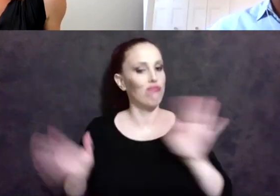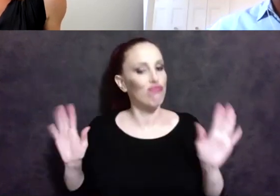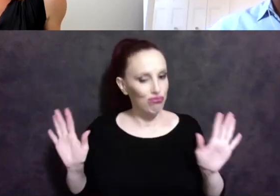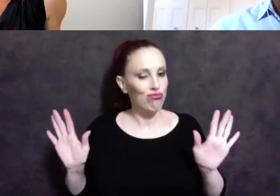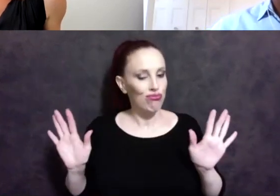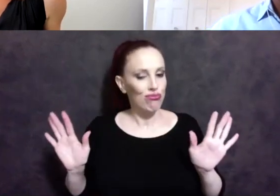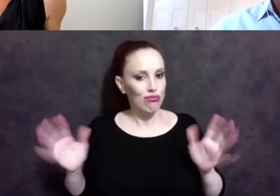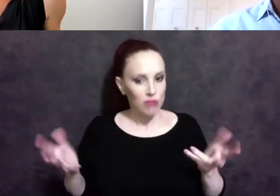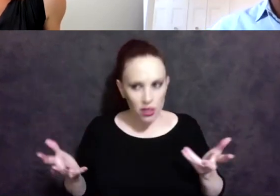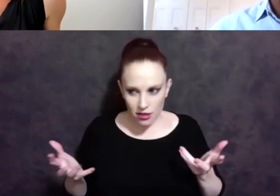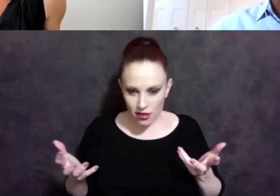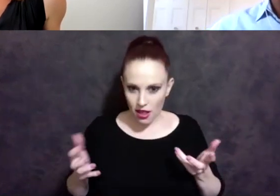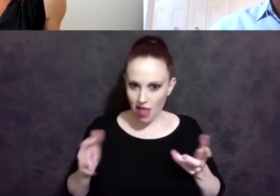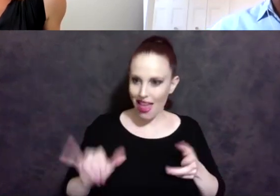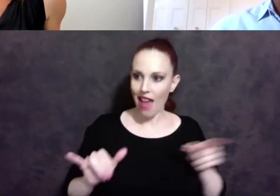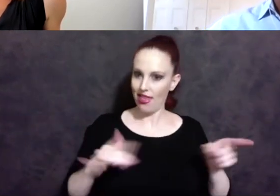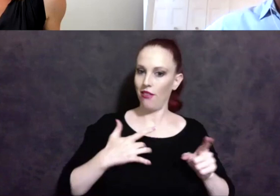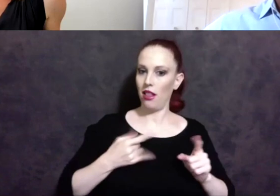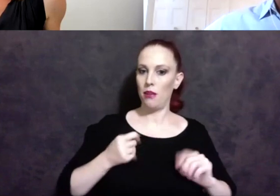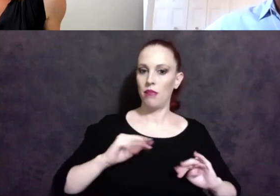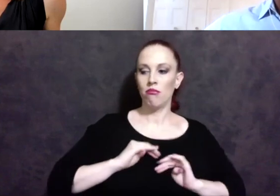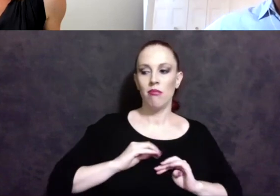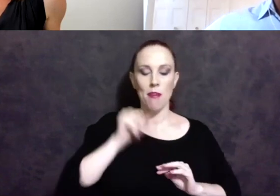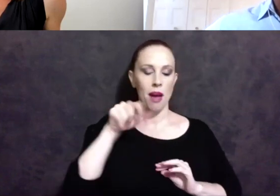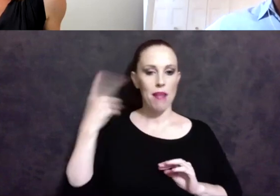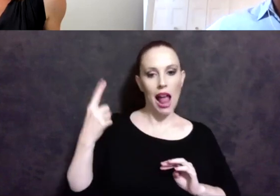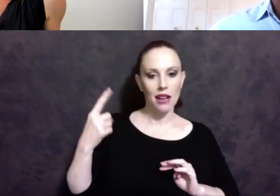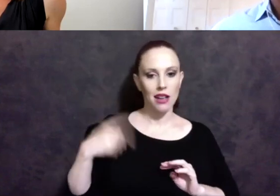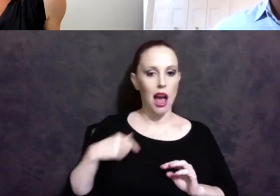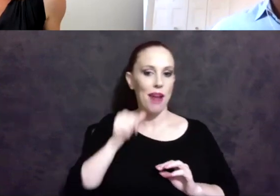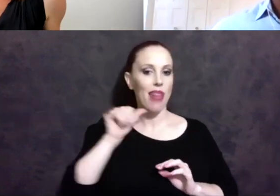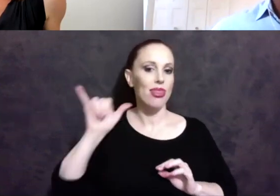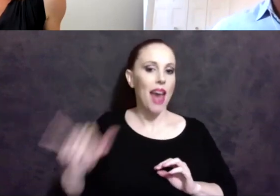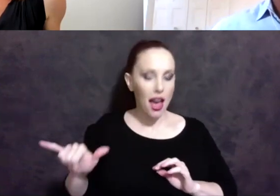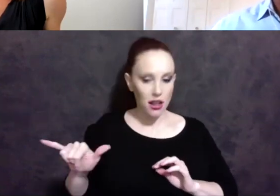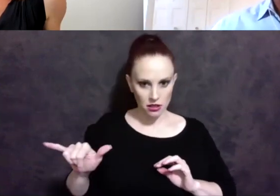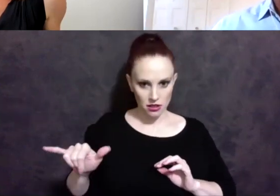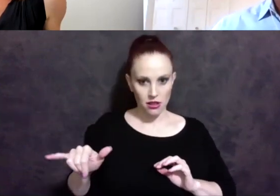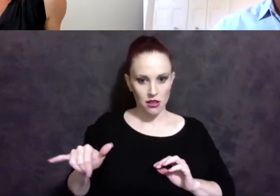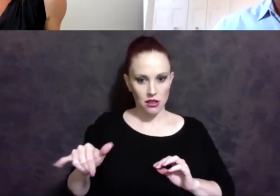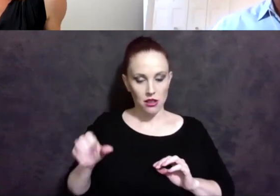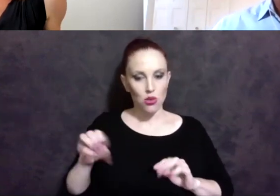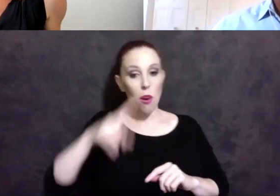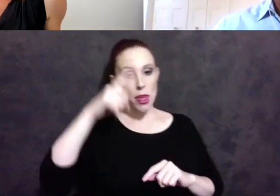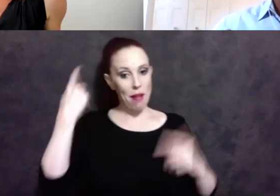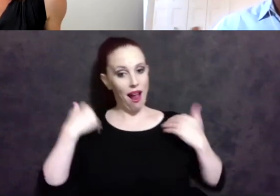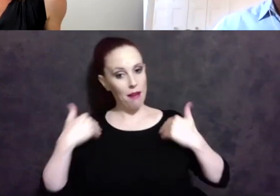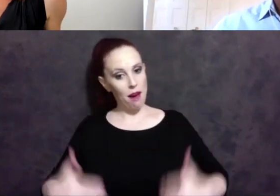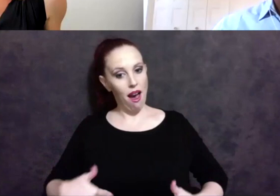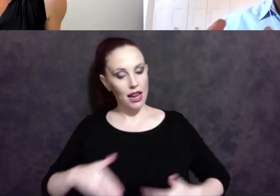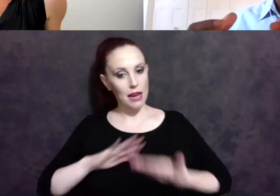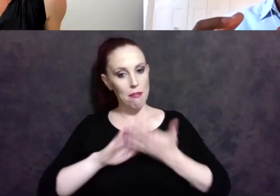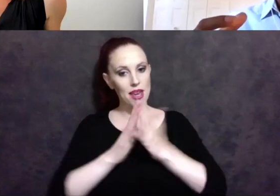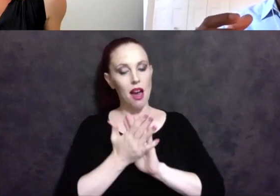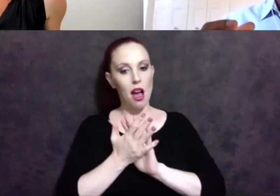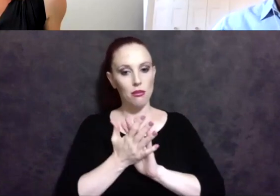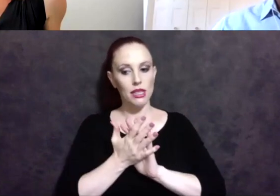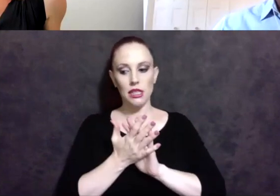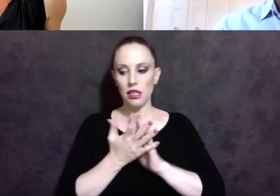level of gratification that I am not that one thing. So the black body is a source of